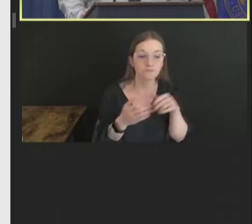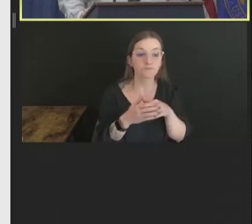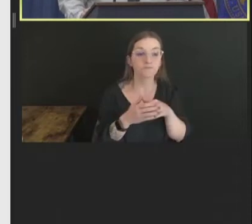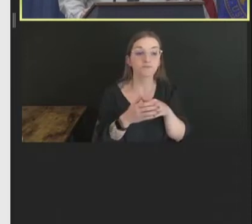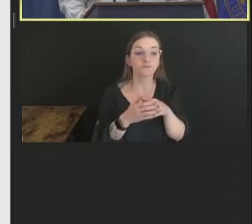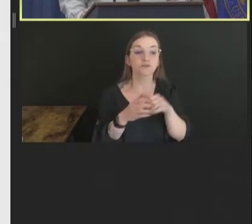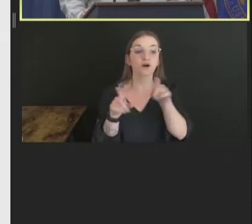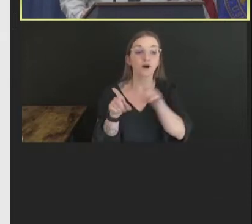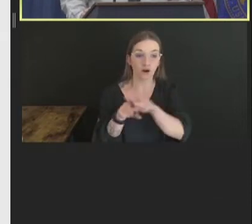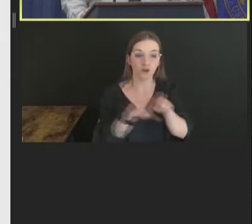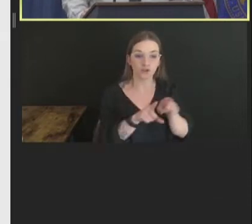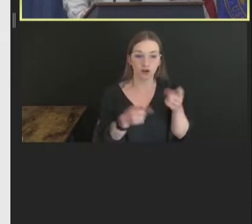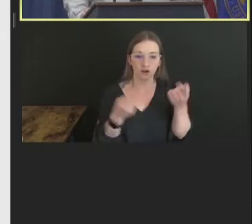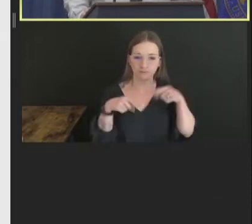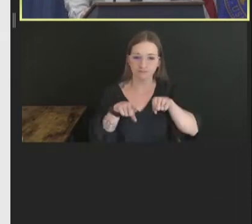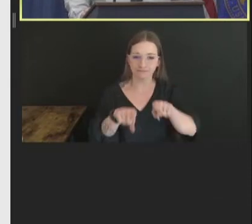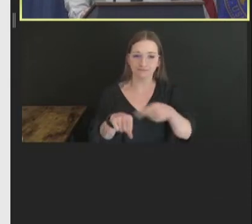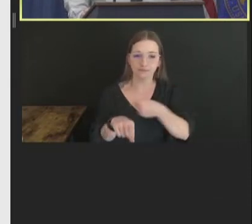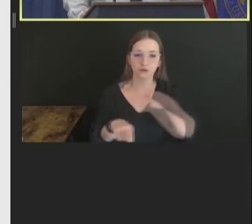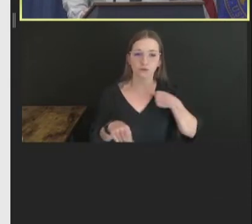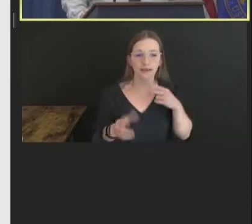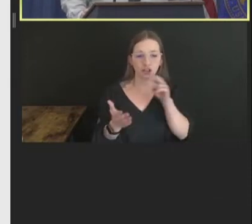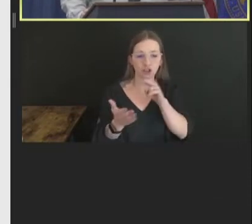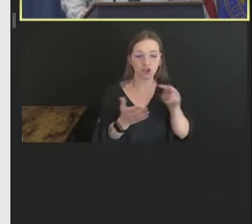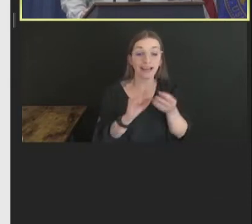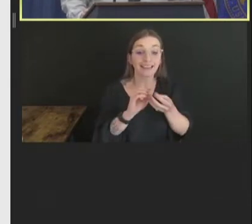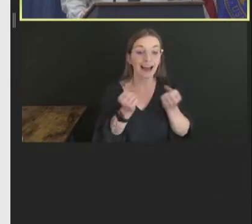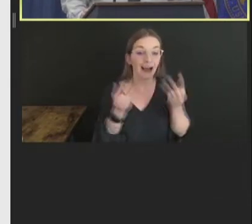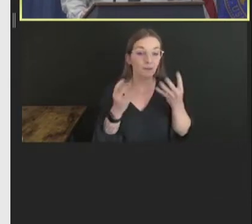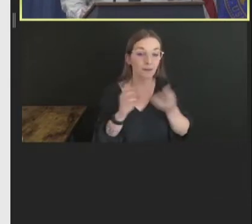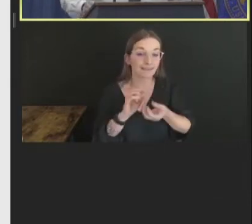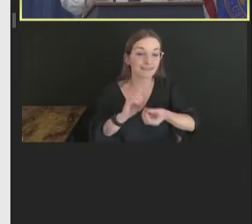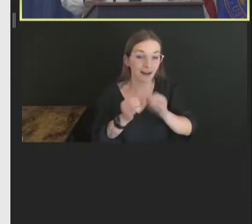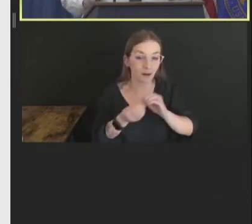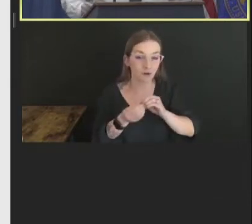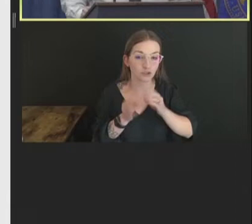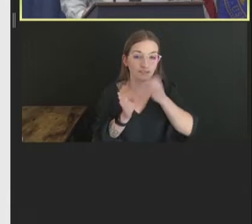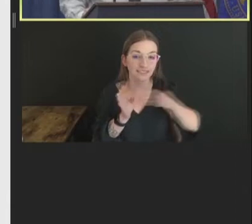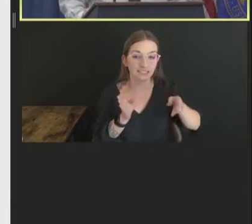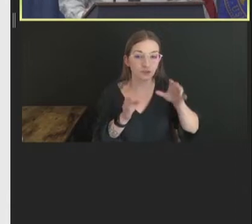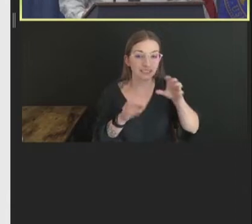also looking at the numbers of sequences that are in databases to try to get a sense of whether a